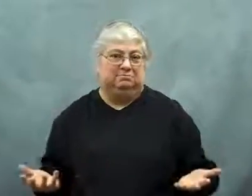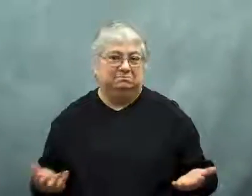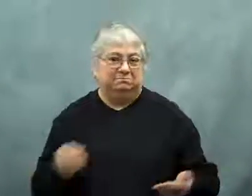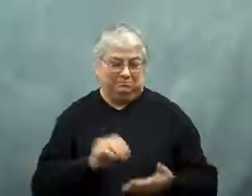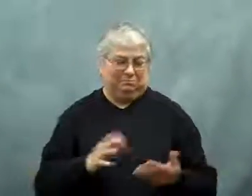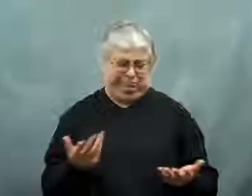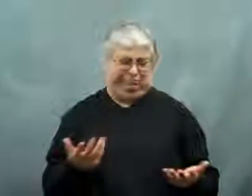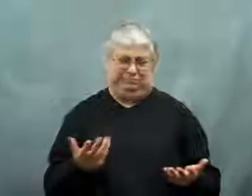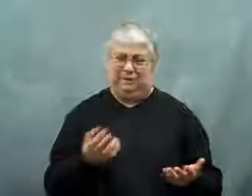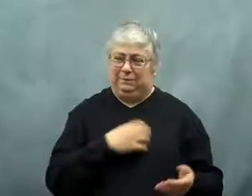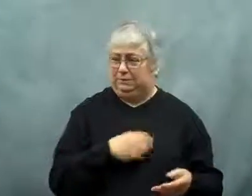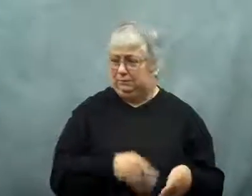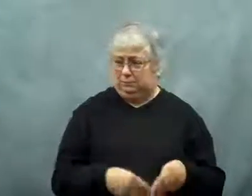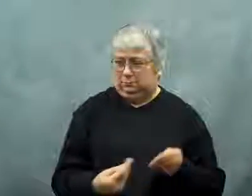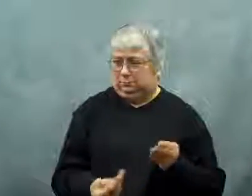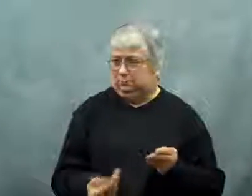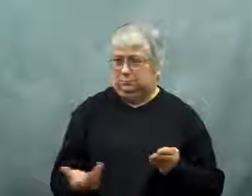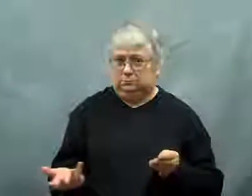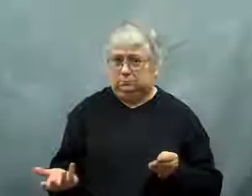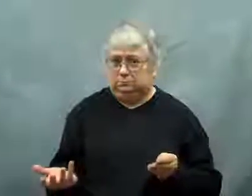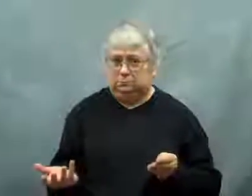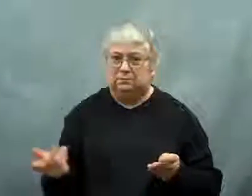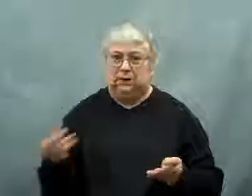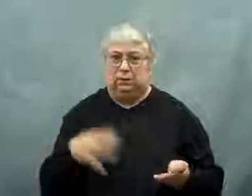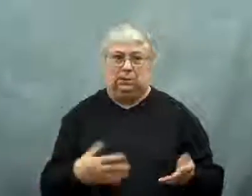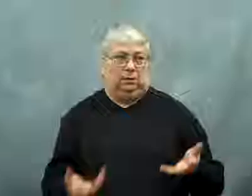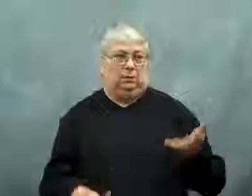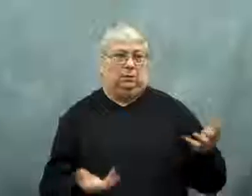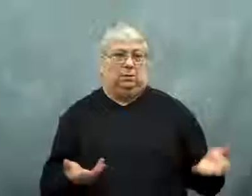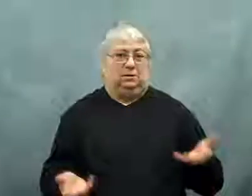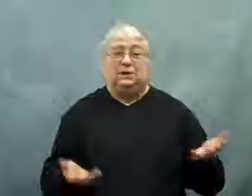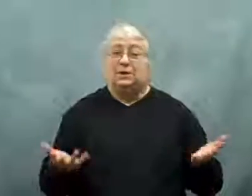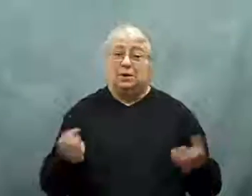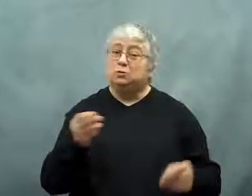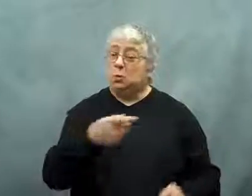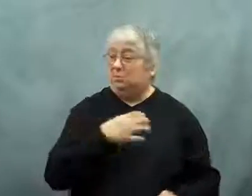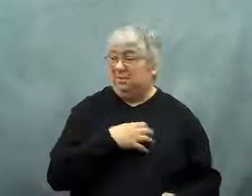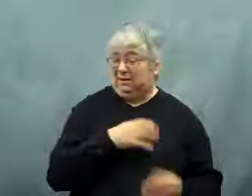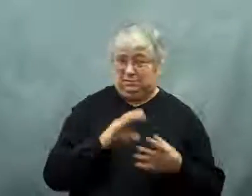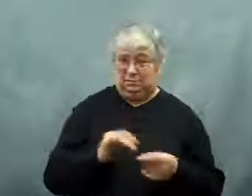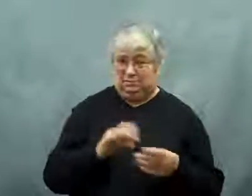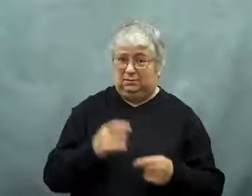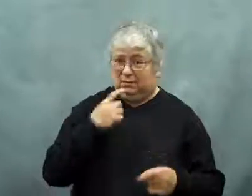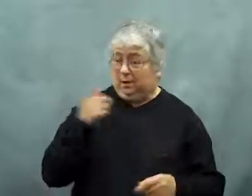The police had the goods on her.